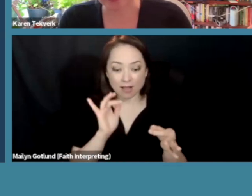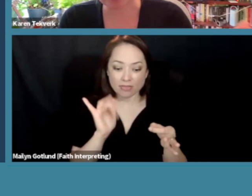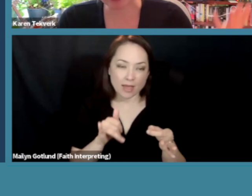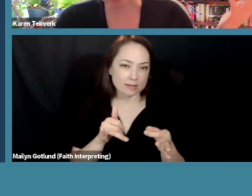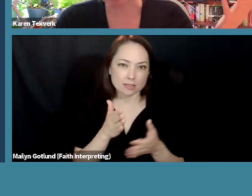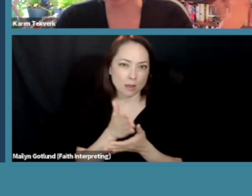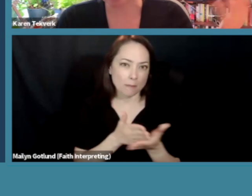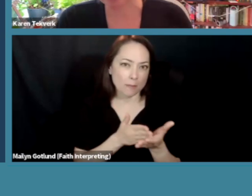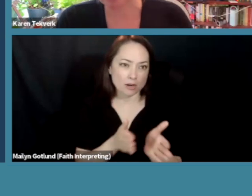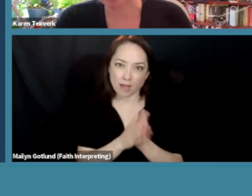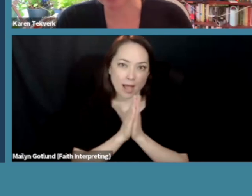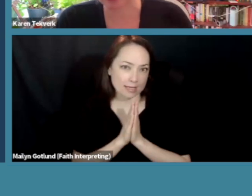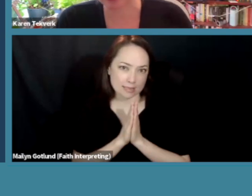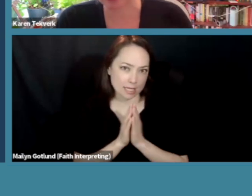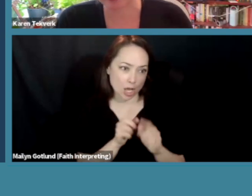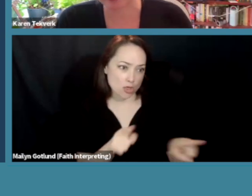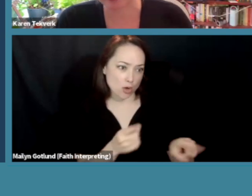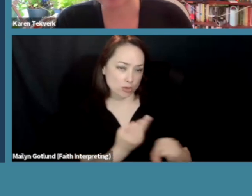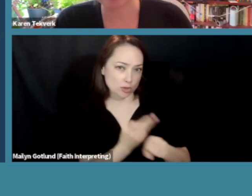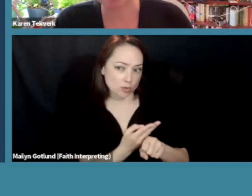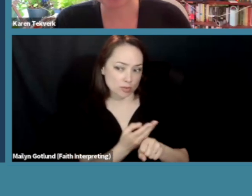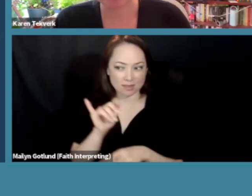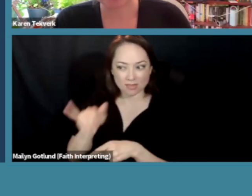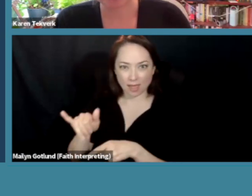the patrons who are going to be using those resources.